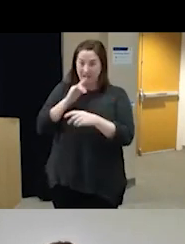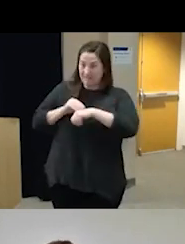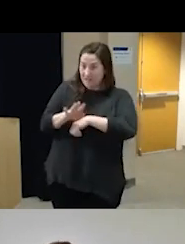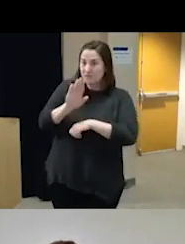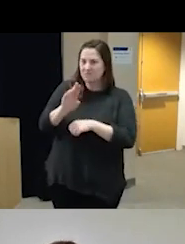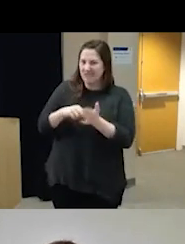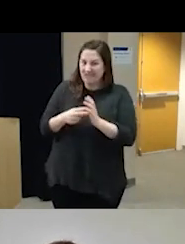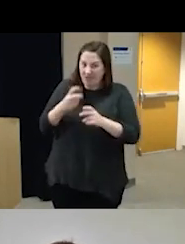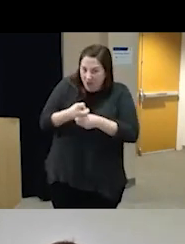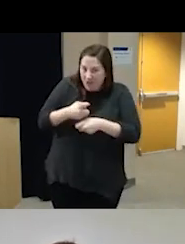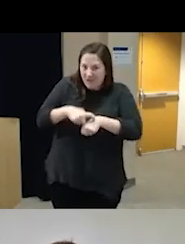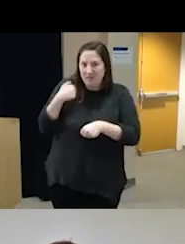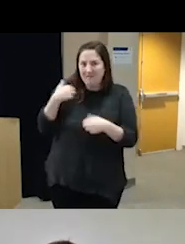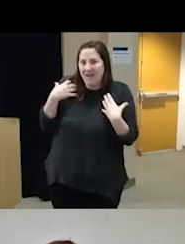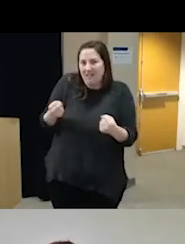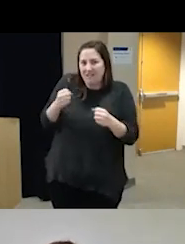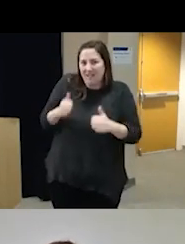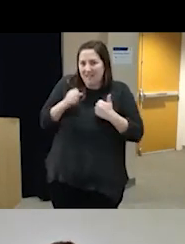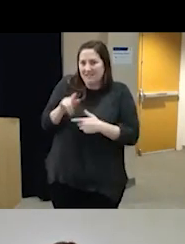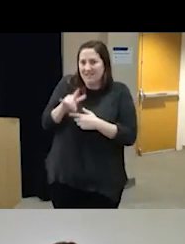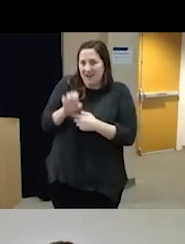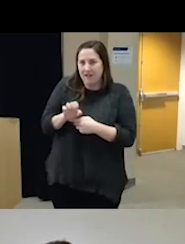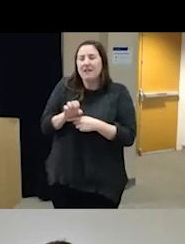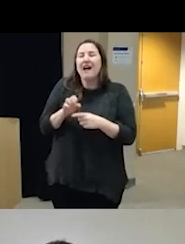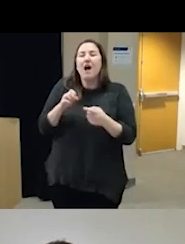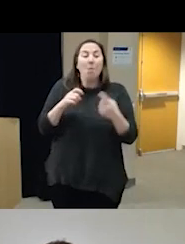But it's most likely a web of each of those factors.